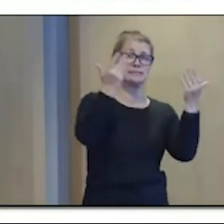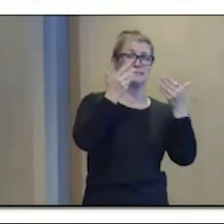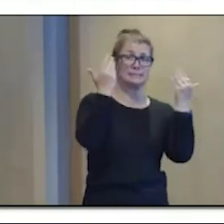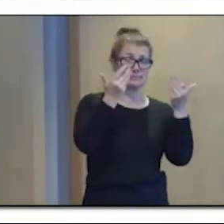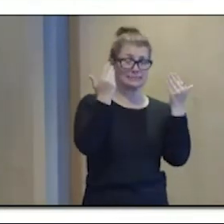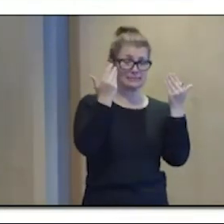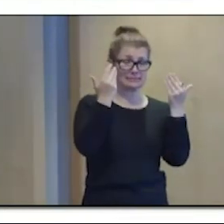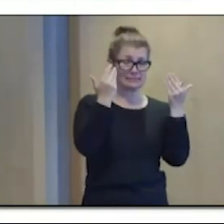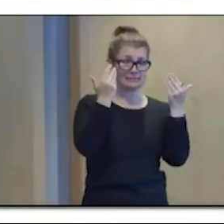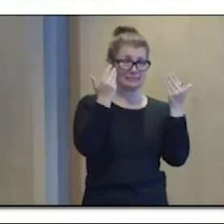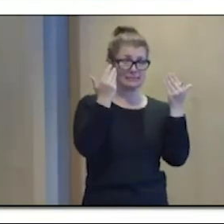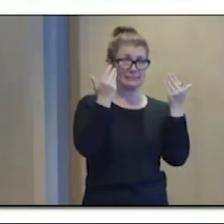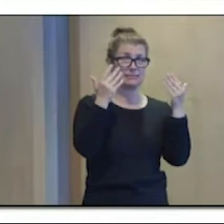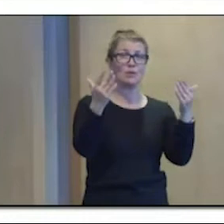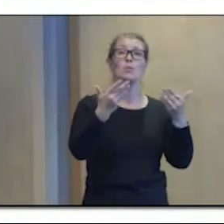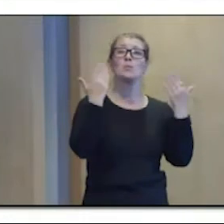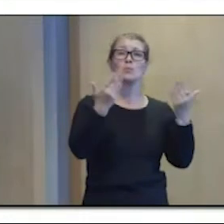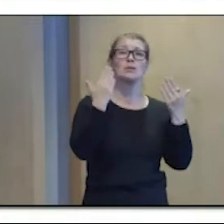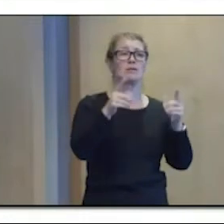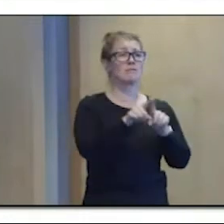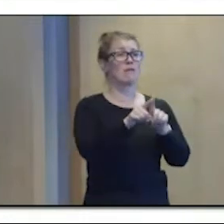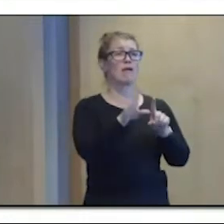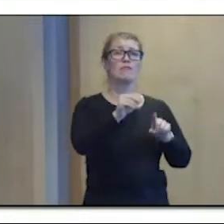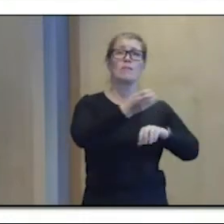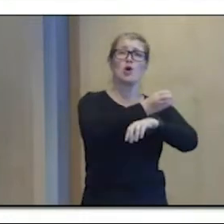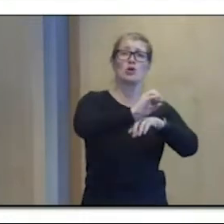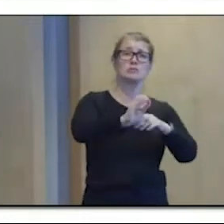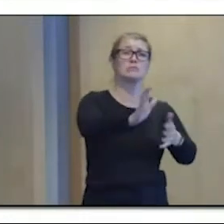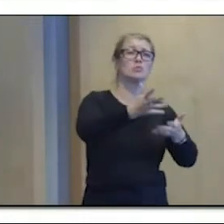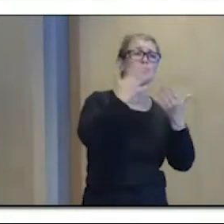sorry wind farm output so like sea breezes the changes in the temperature